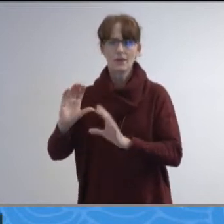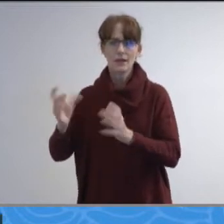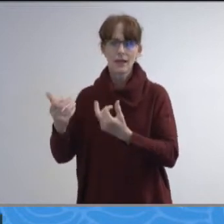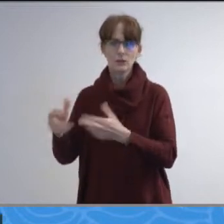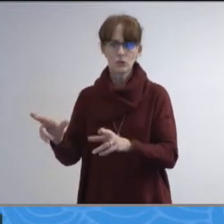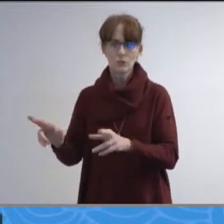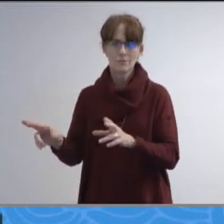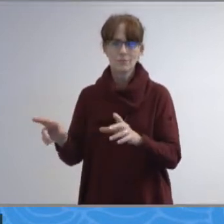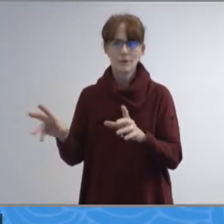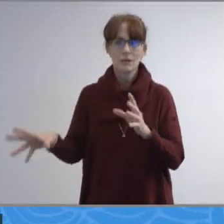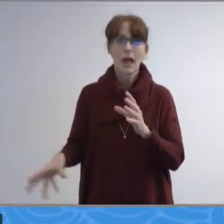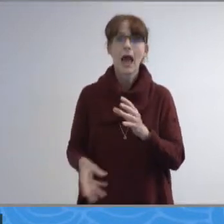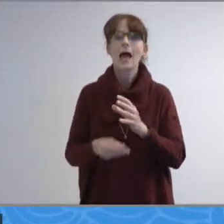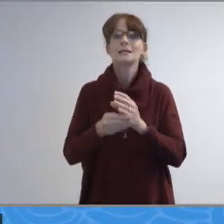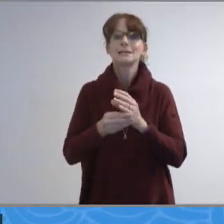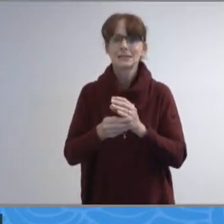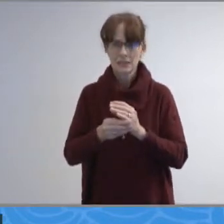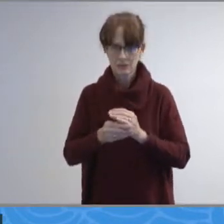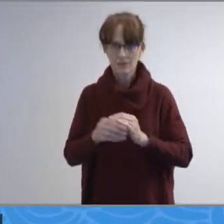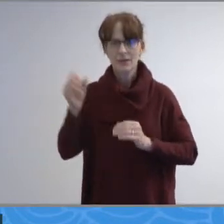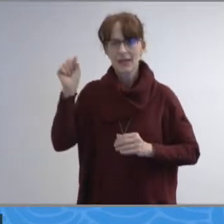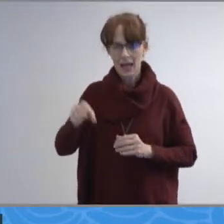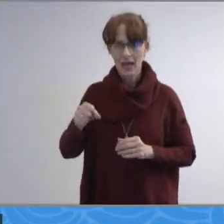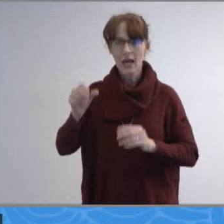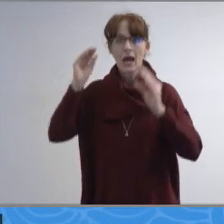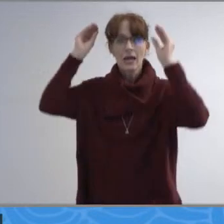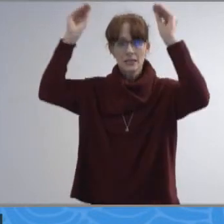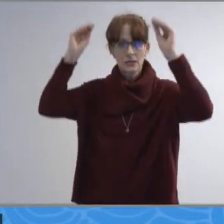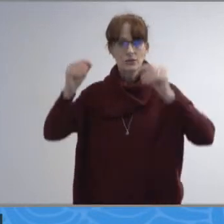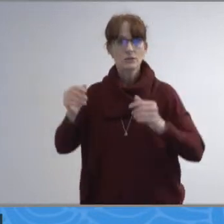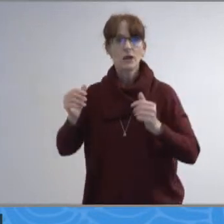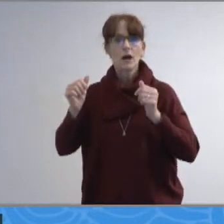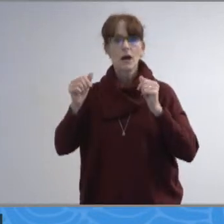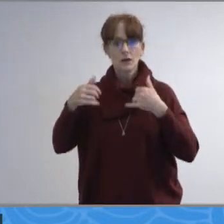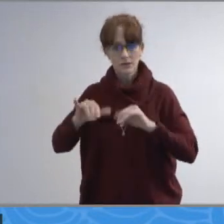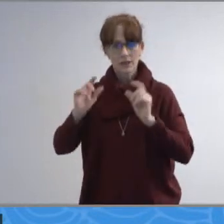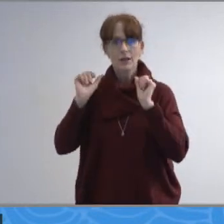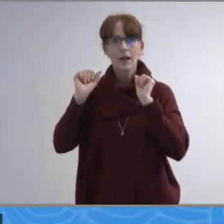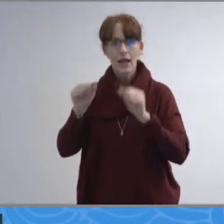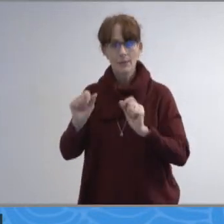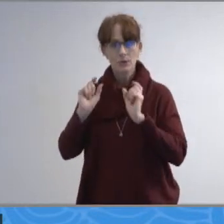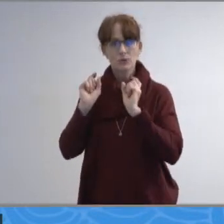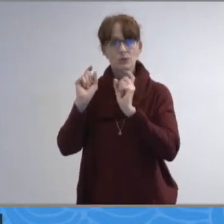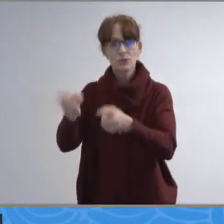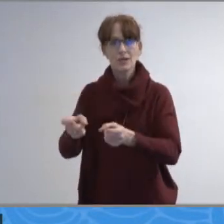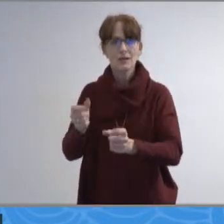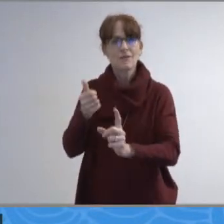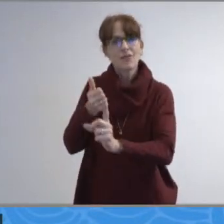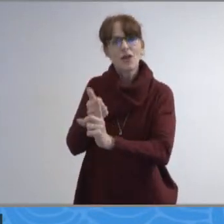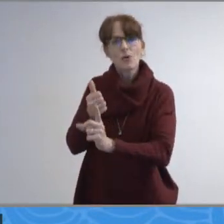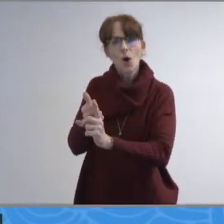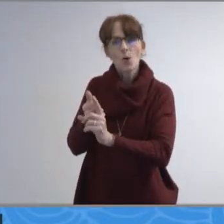in addition to i-Ready. So yes, teachers still are able to give their own assessments for use in grading